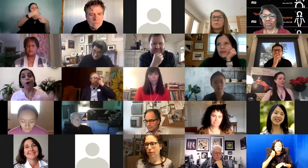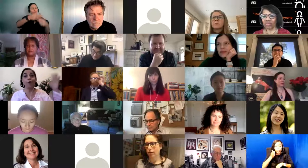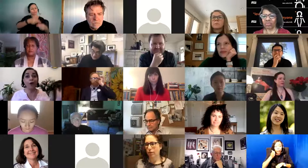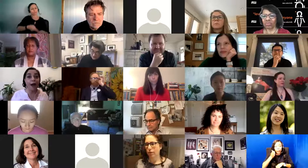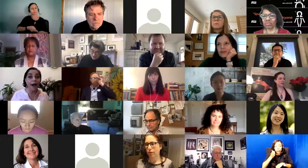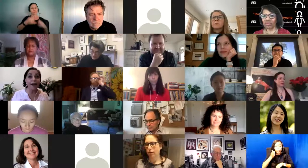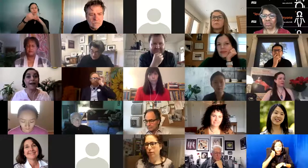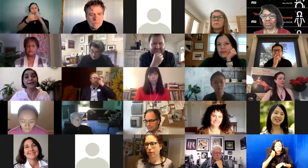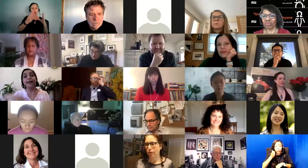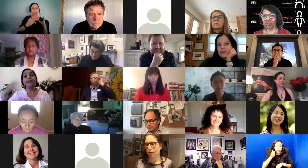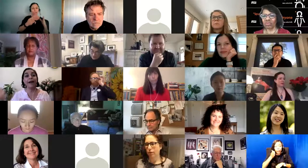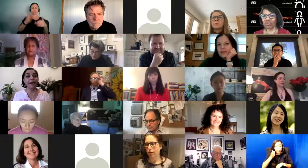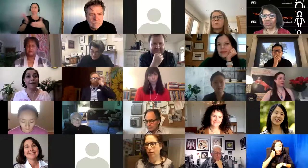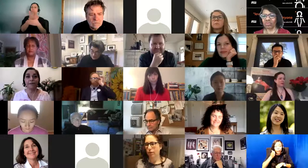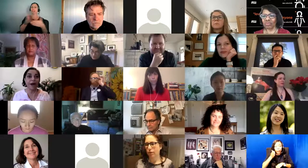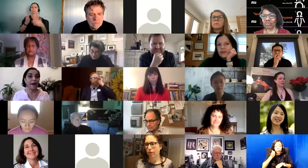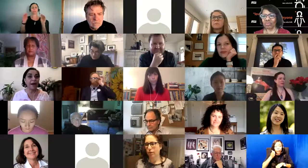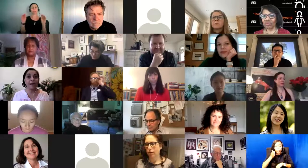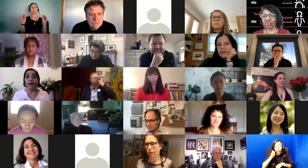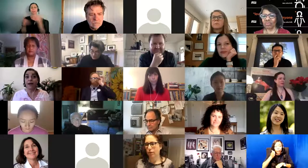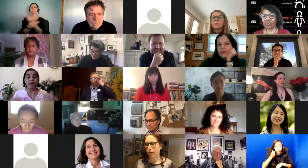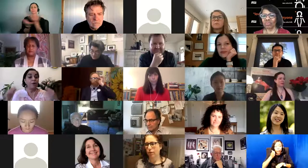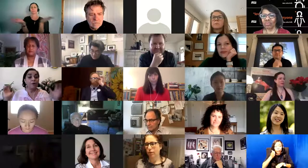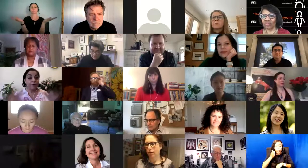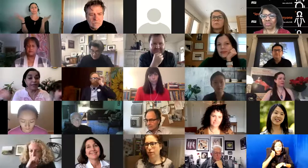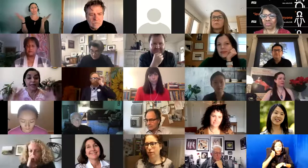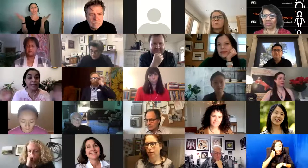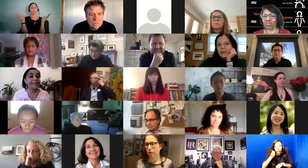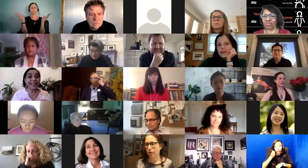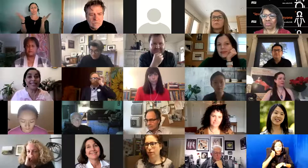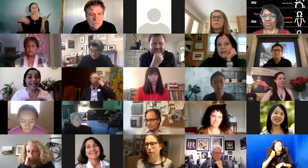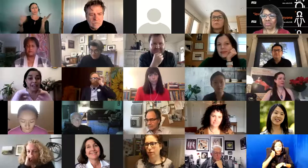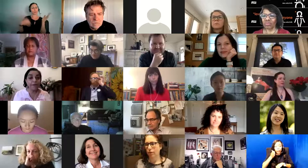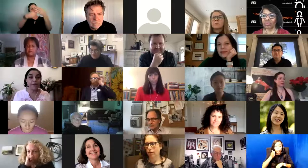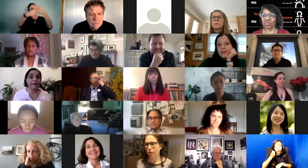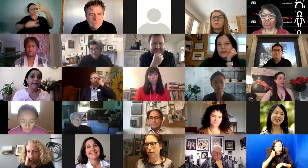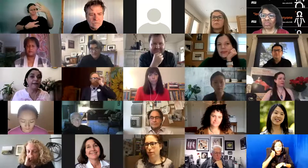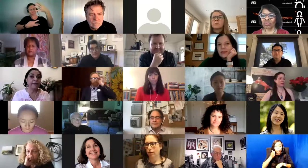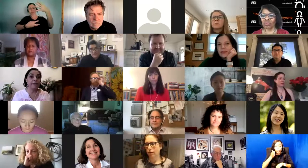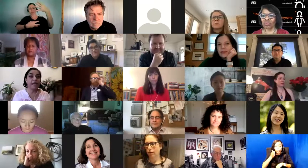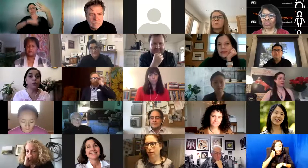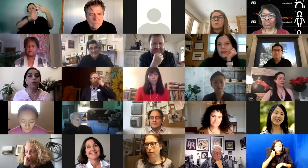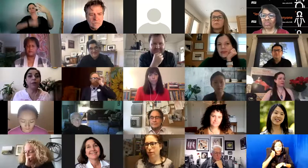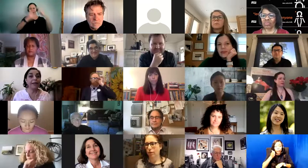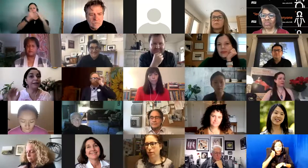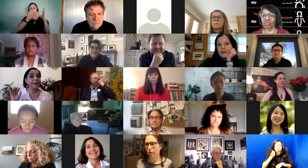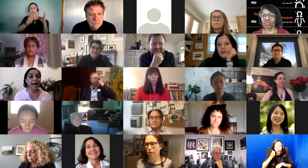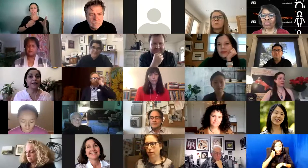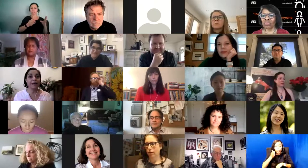Lola Arias, Braca. The list is infinite. These will be a sadly